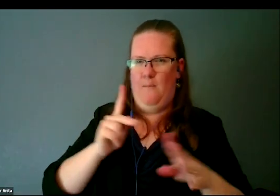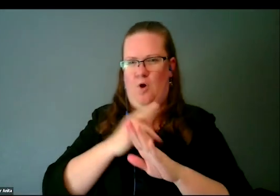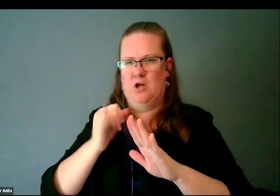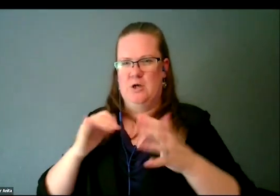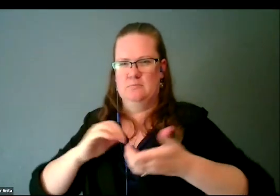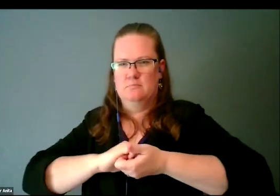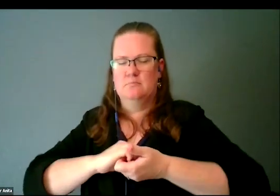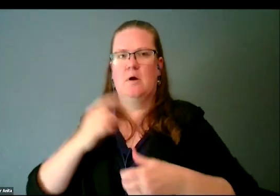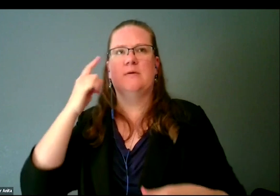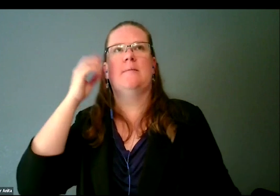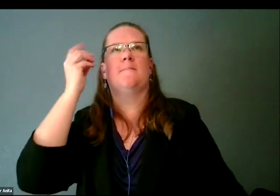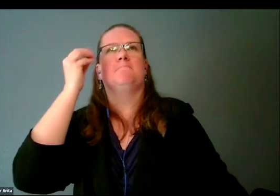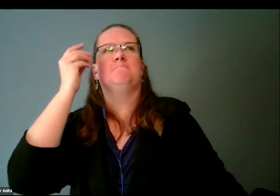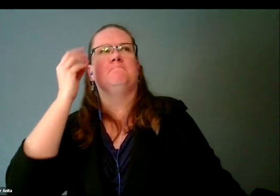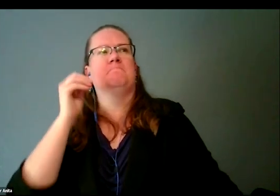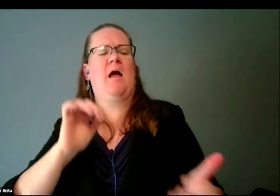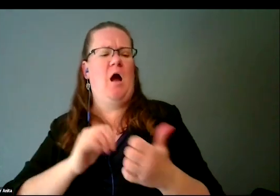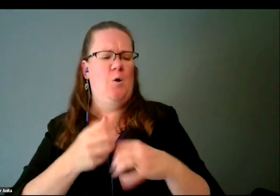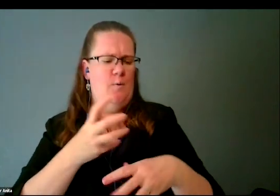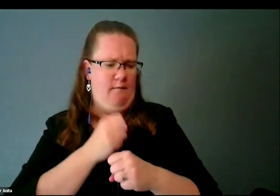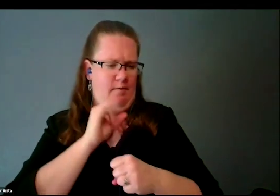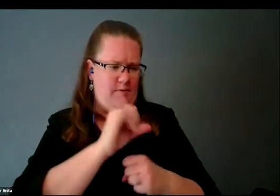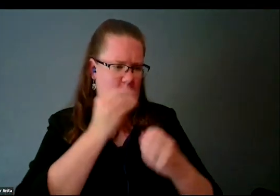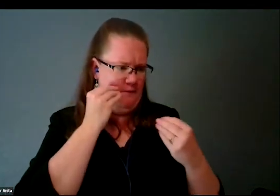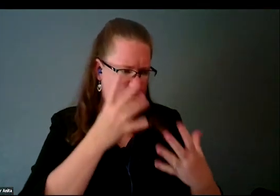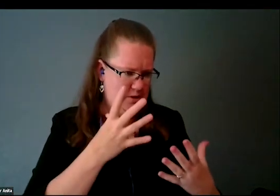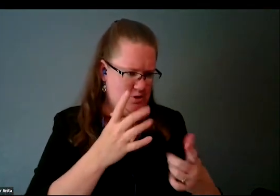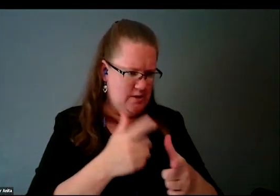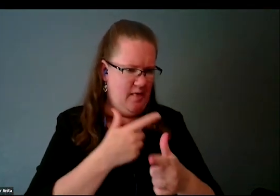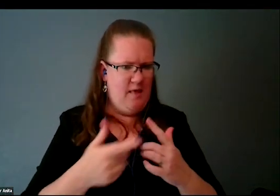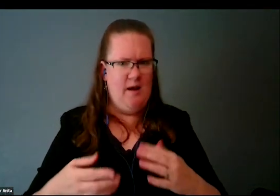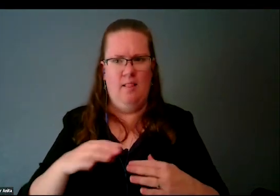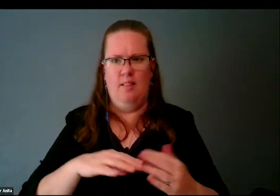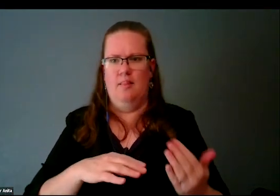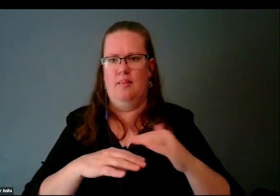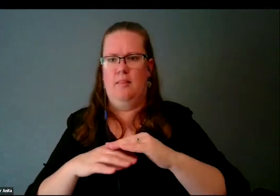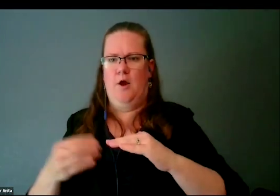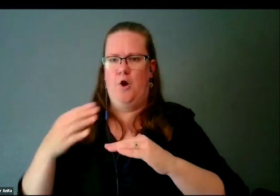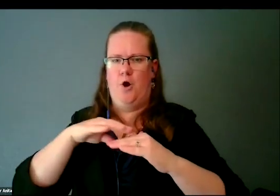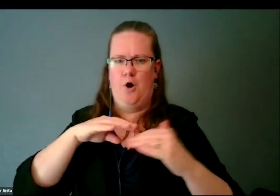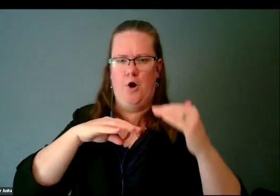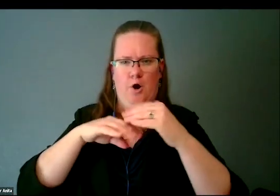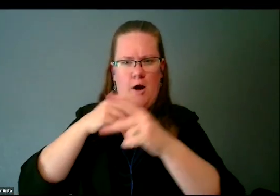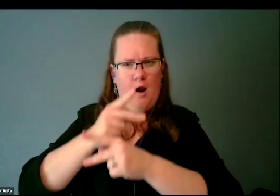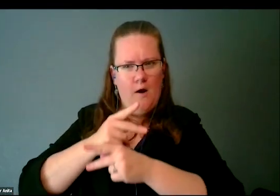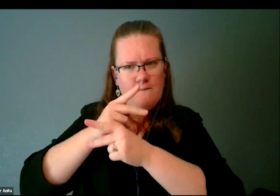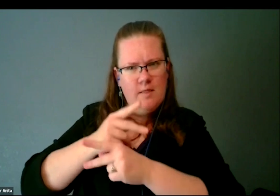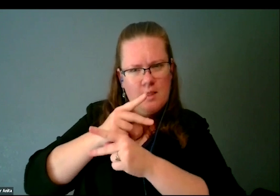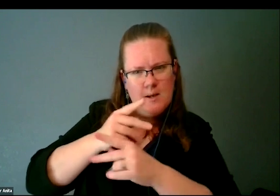how can I take this information and layer things in a strategic way so that it's easier